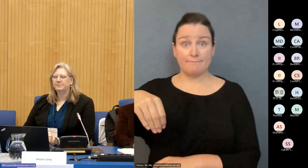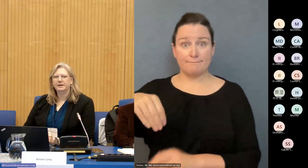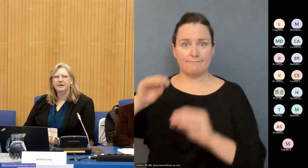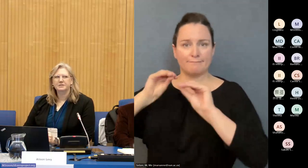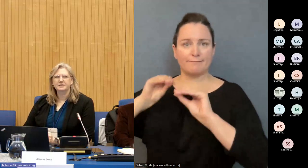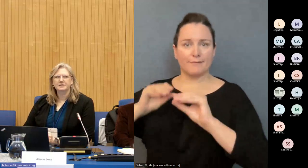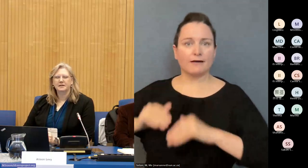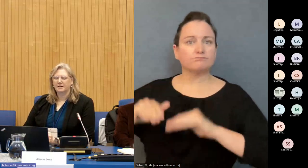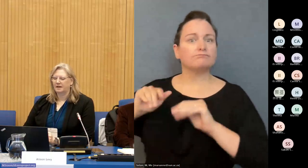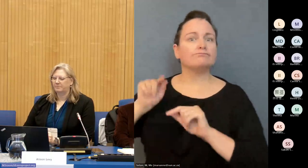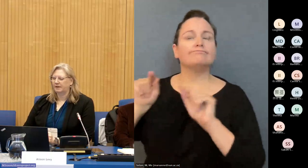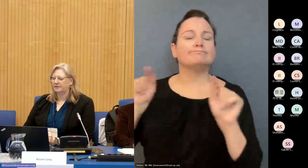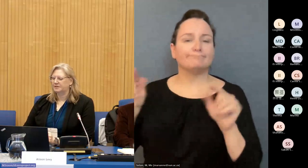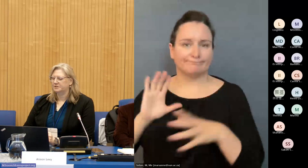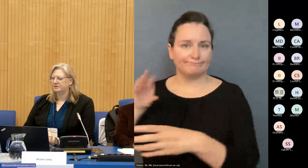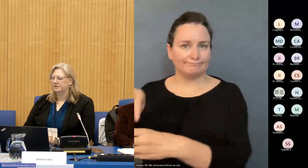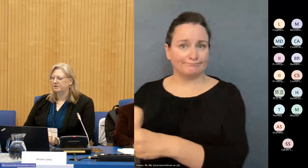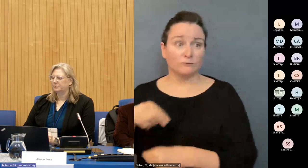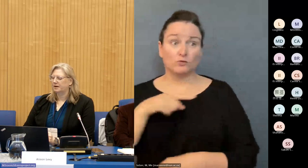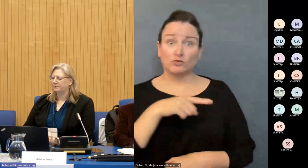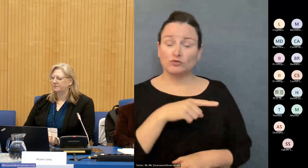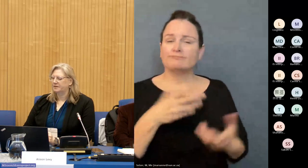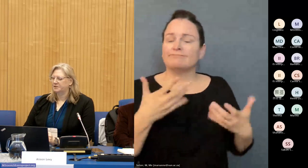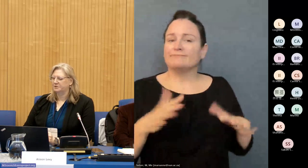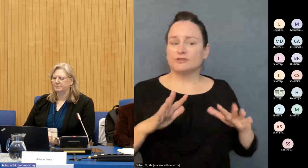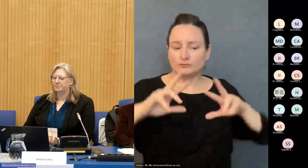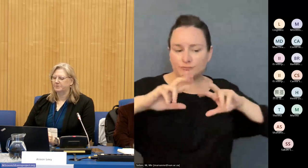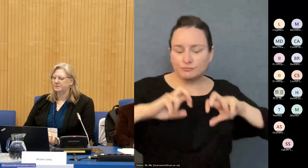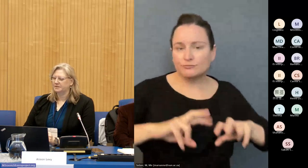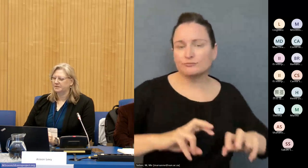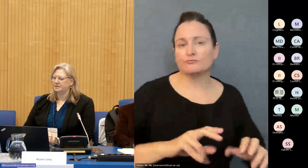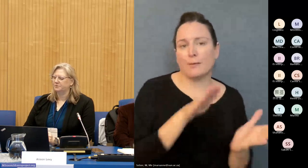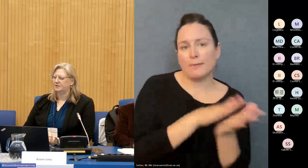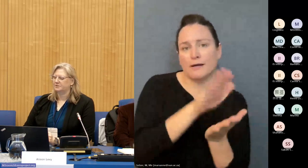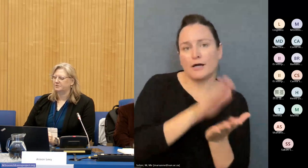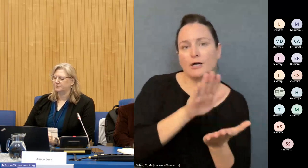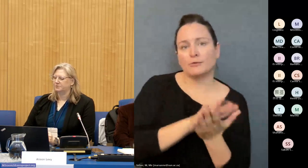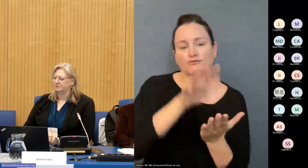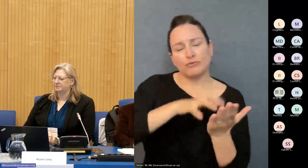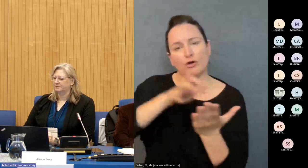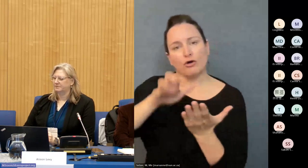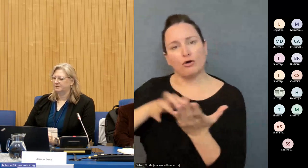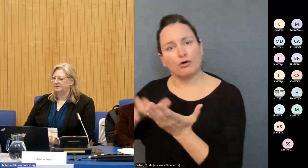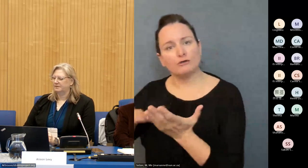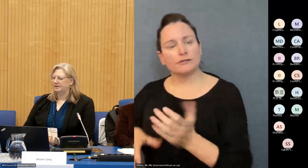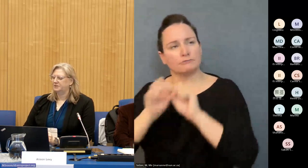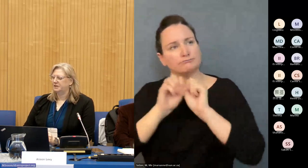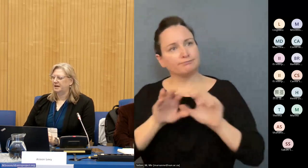publications, and recognition for other features and sieges in other international journals. She